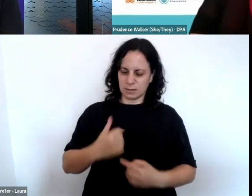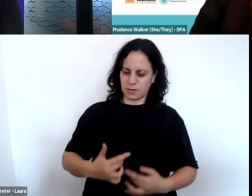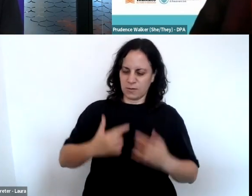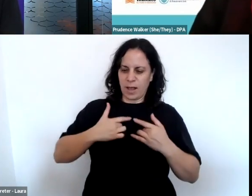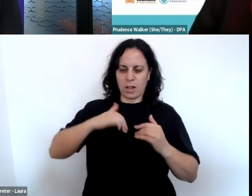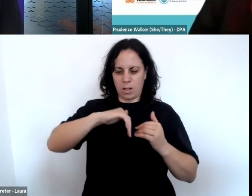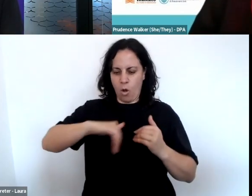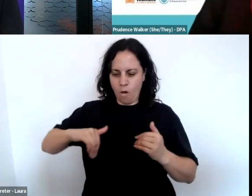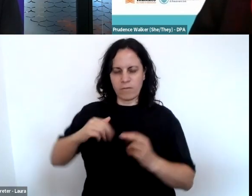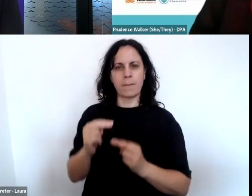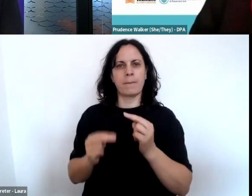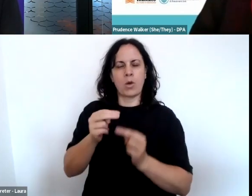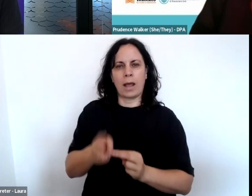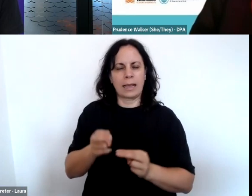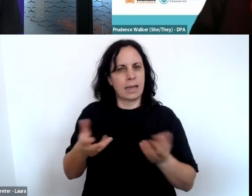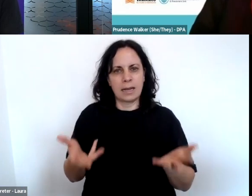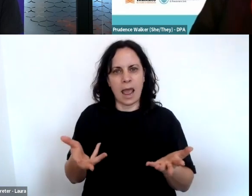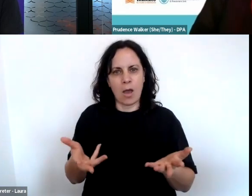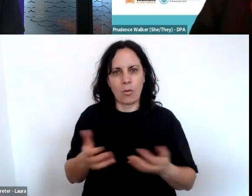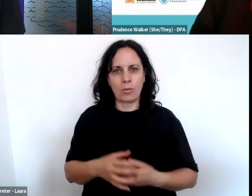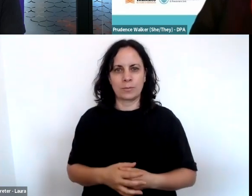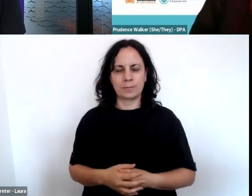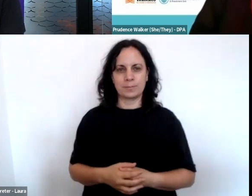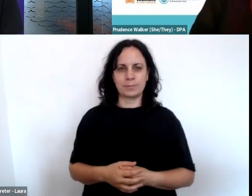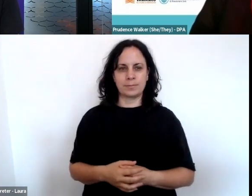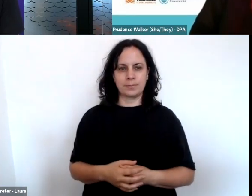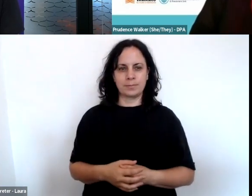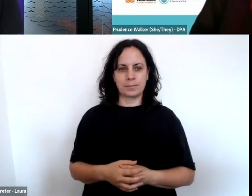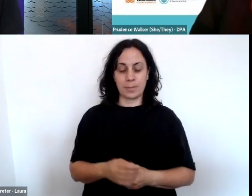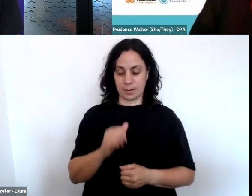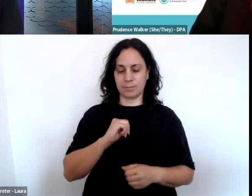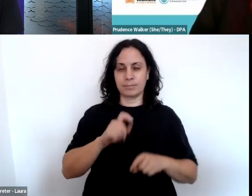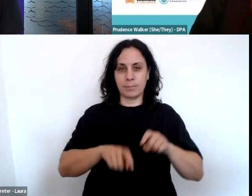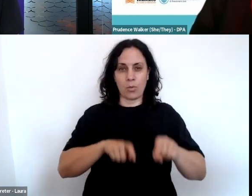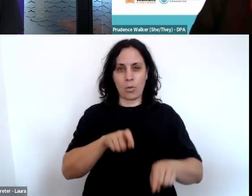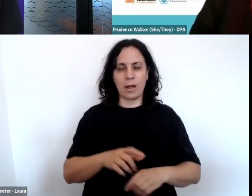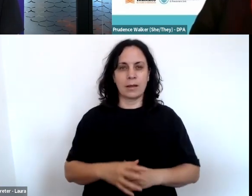when I speak to different audiences is, you know, I made a deliberate choice to take on this